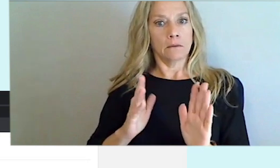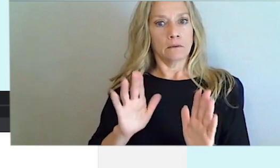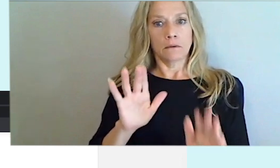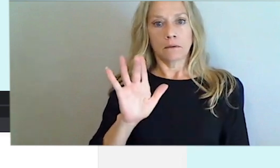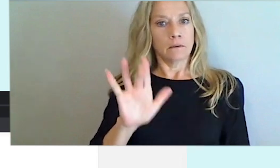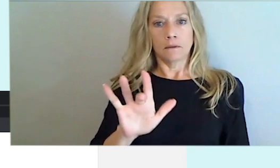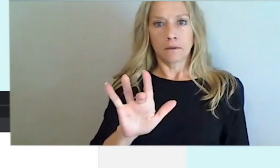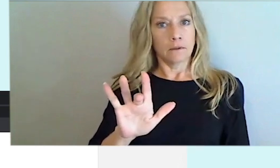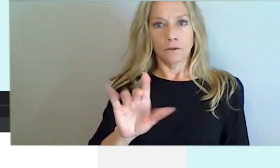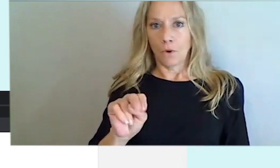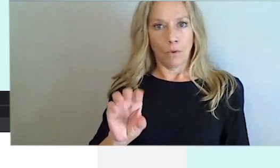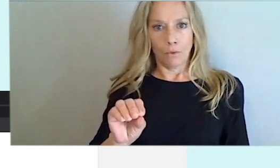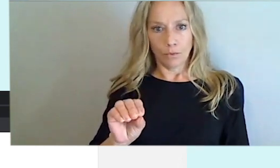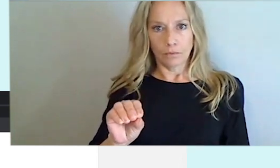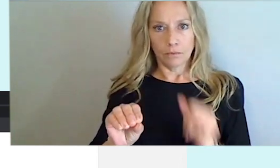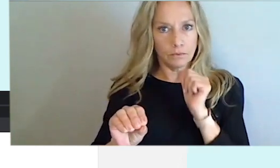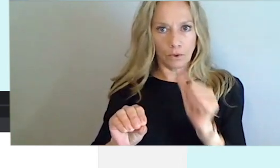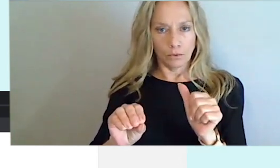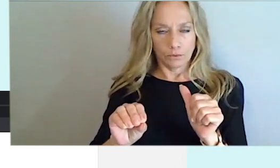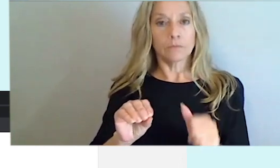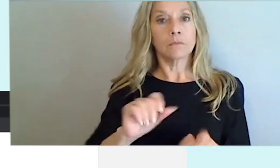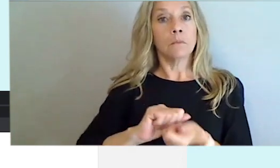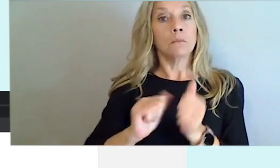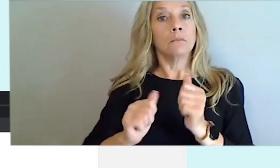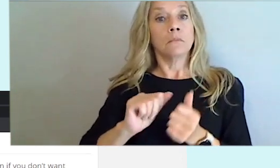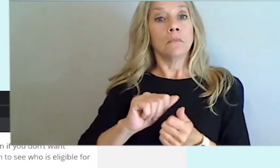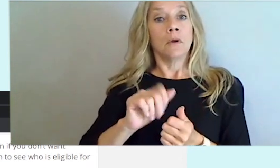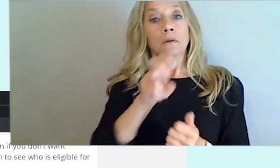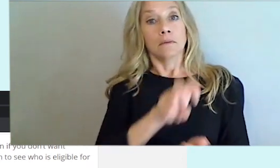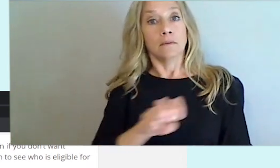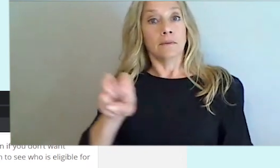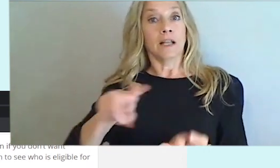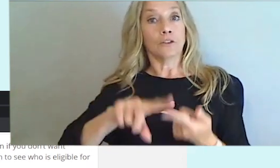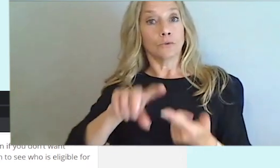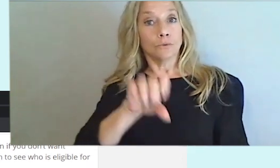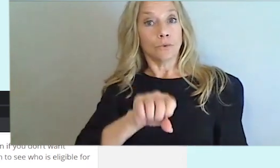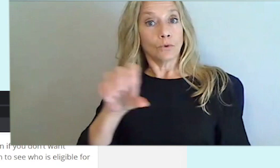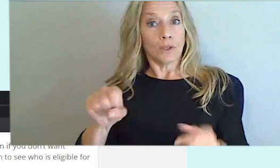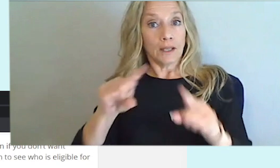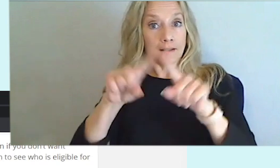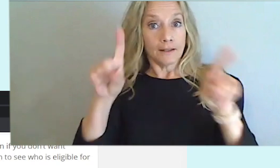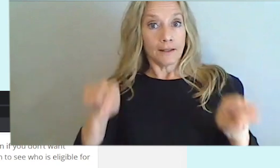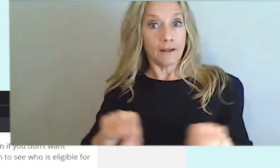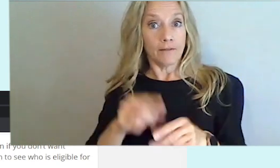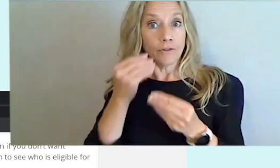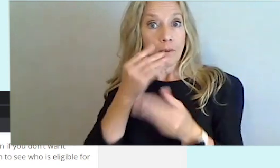In the Social Security Information section, review the information on file and make sure it is still correct.